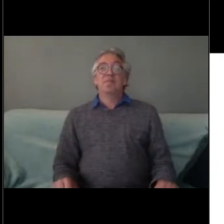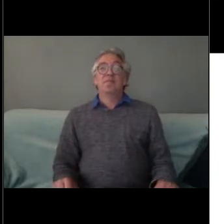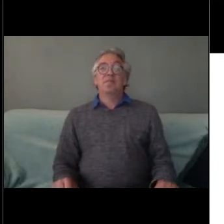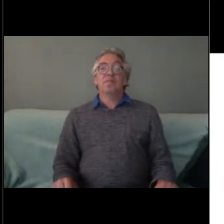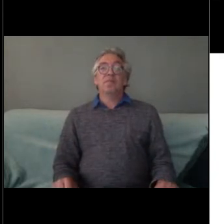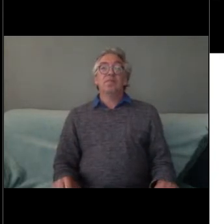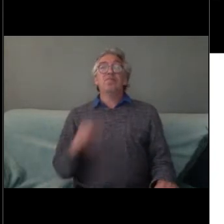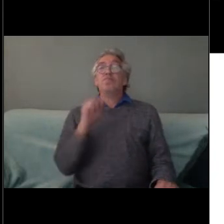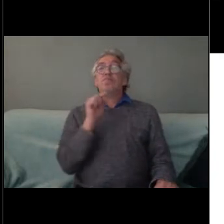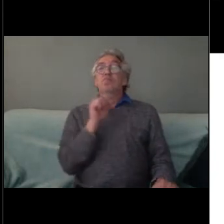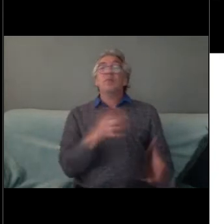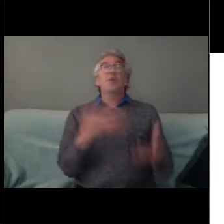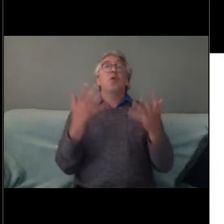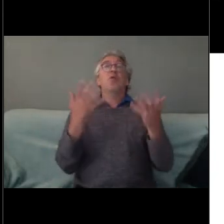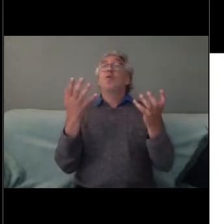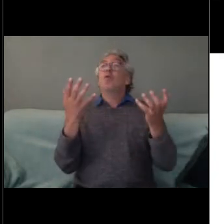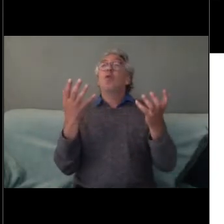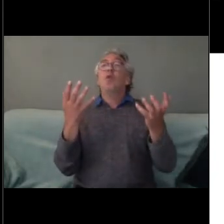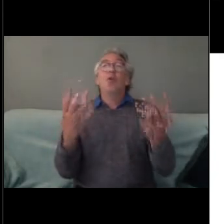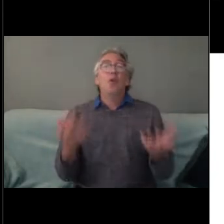and build up inclusive community.